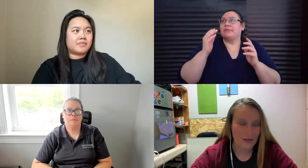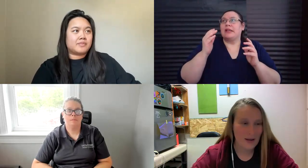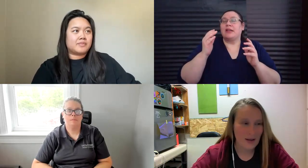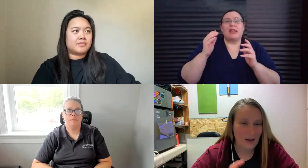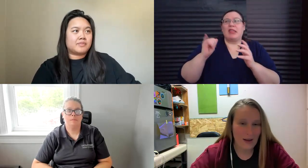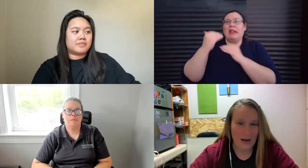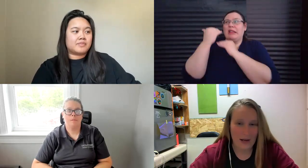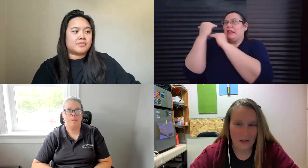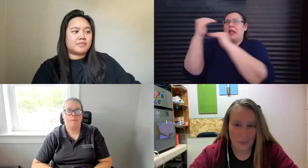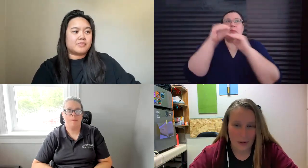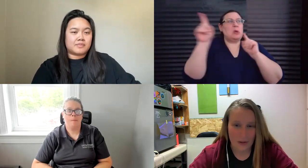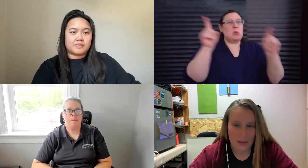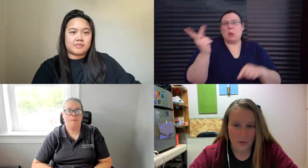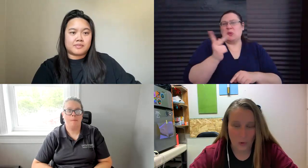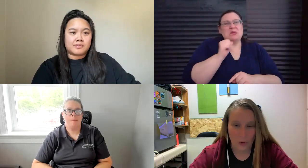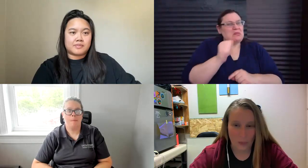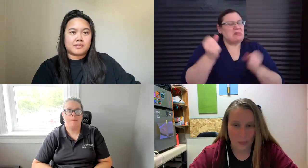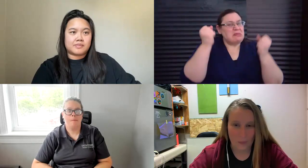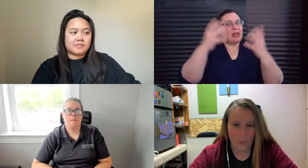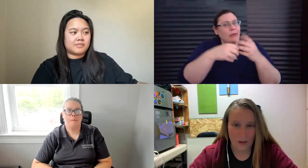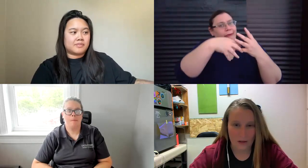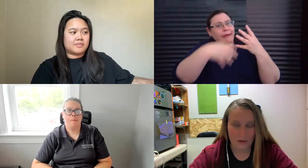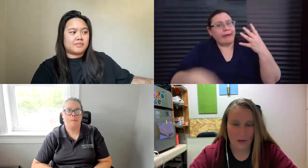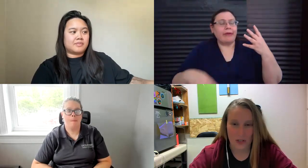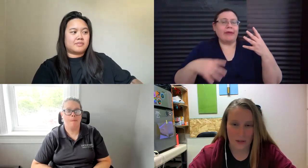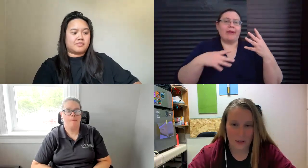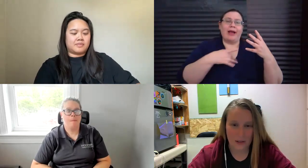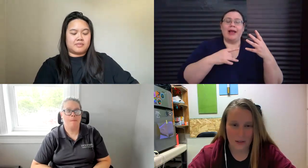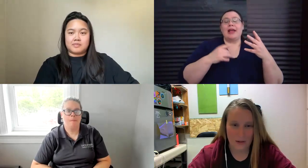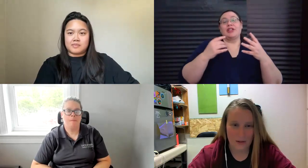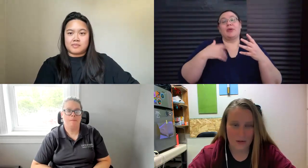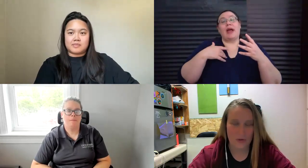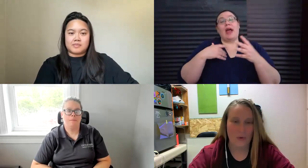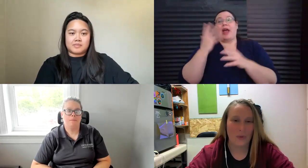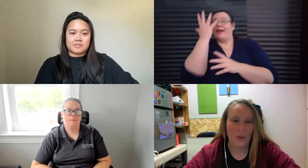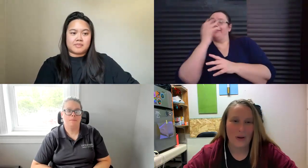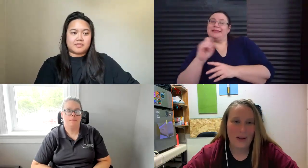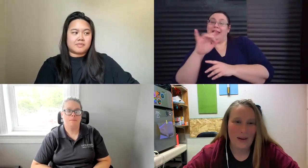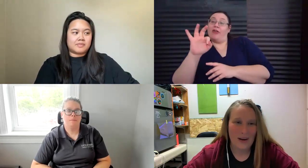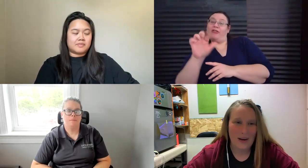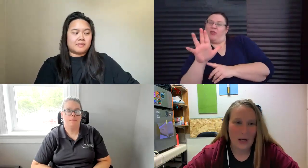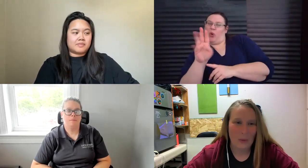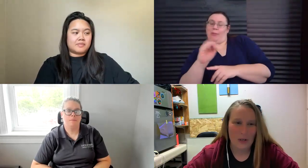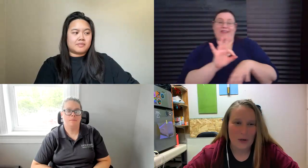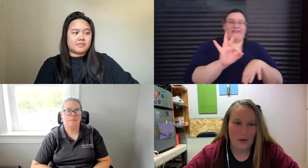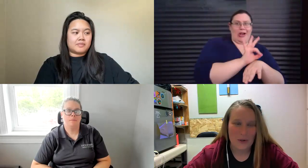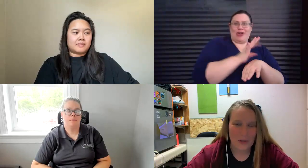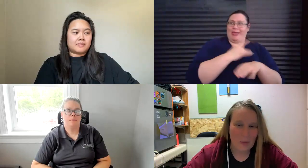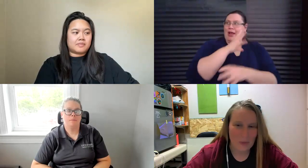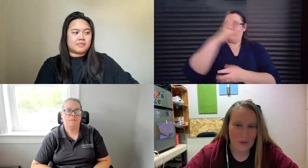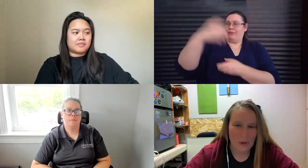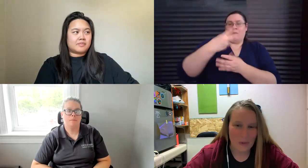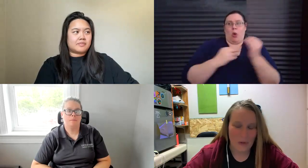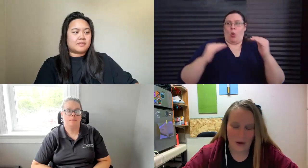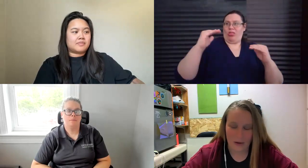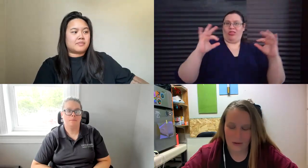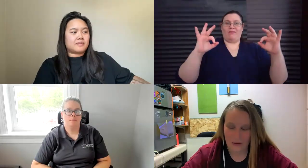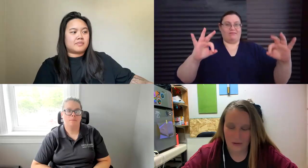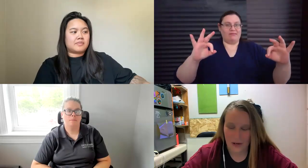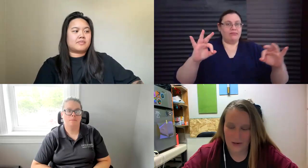And I like to balance form and functionality, so I wanted to also let people know that glass